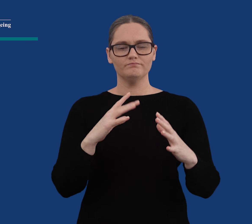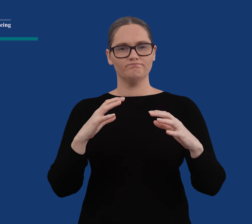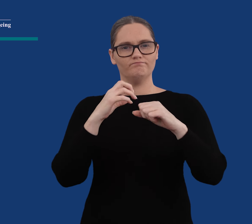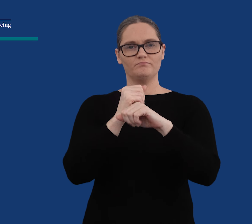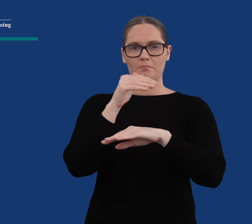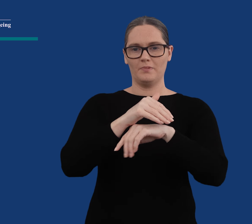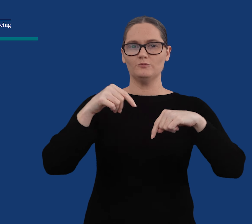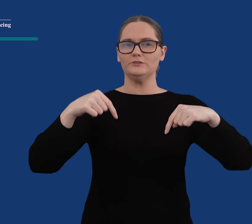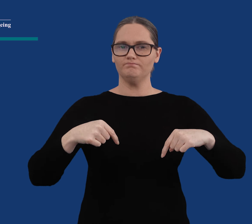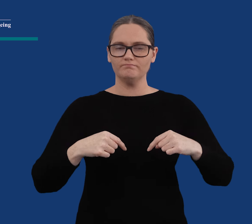Introduction